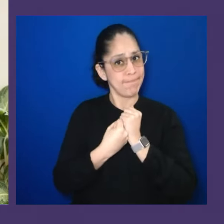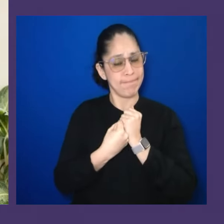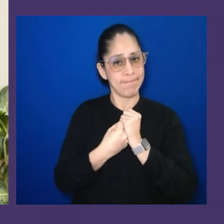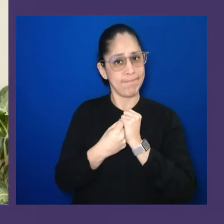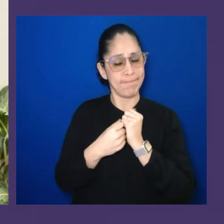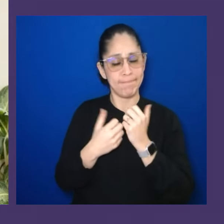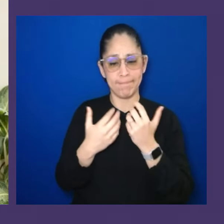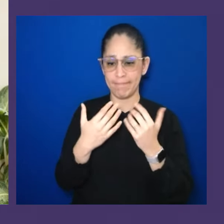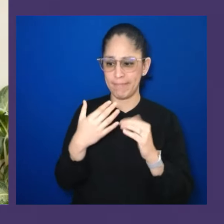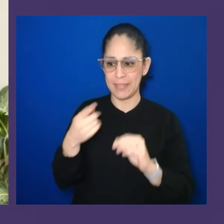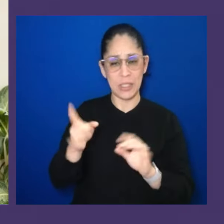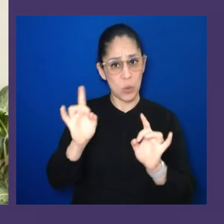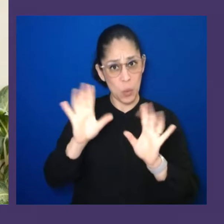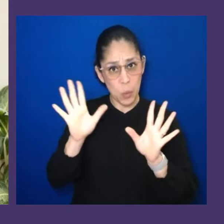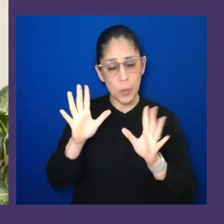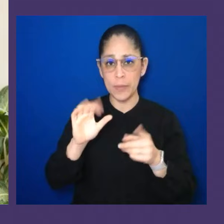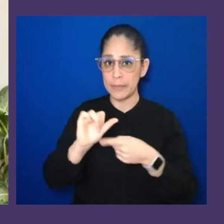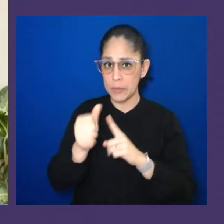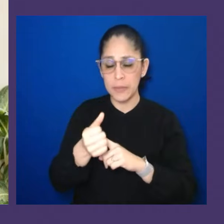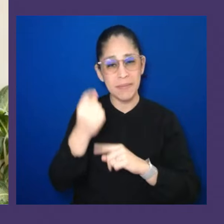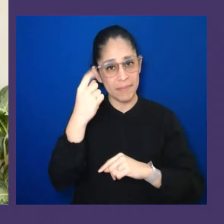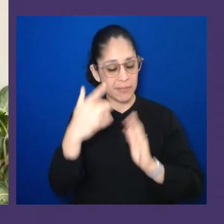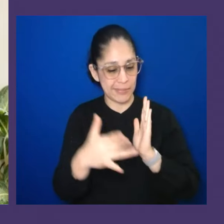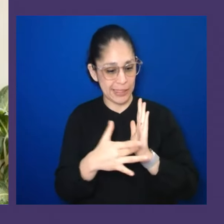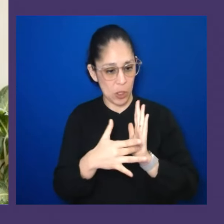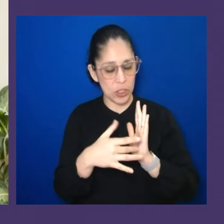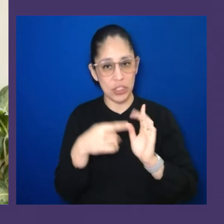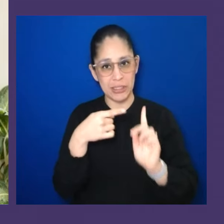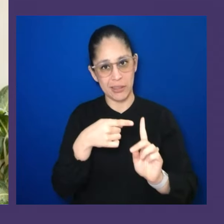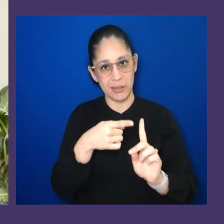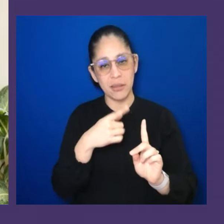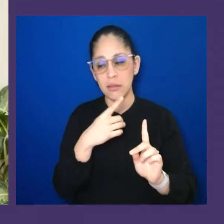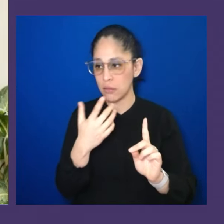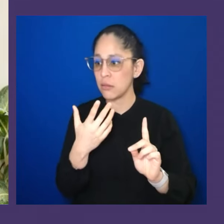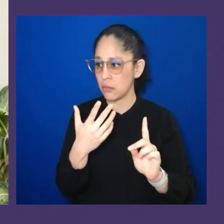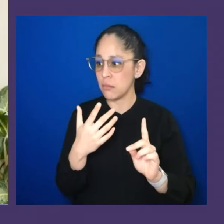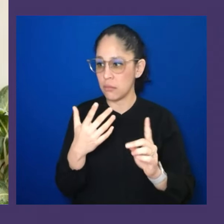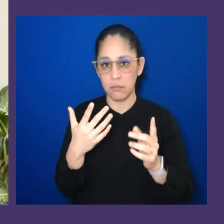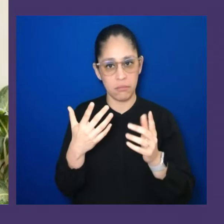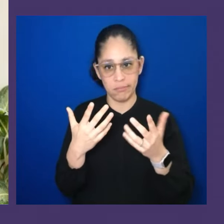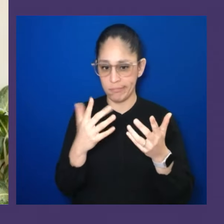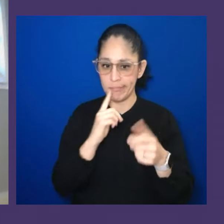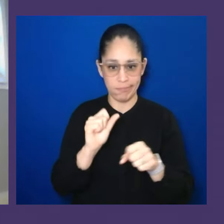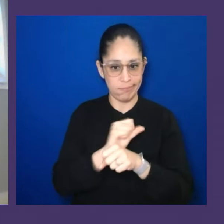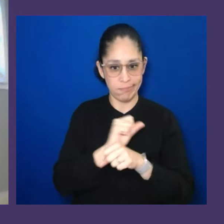technology was going into heaven again. Anne Taylor: You're not